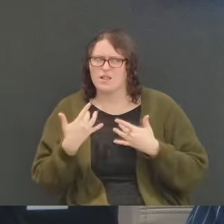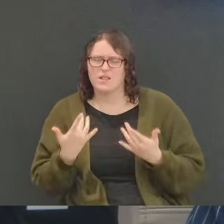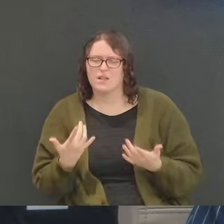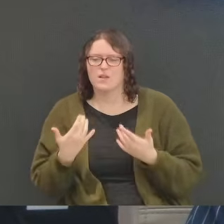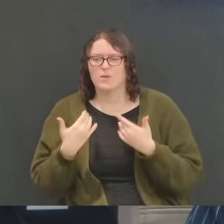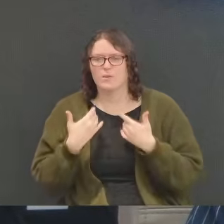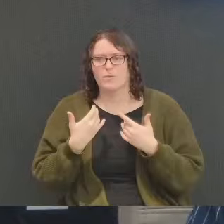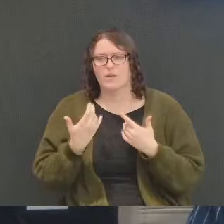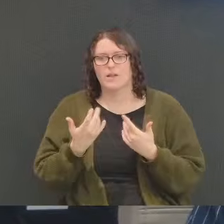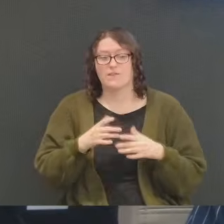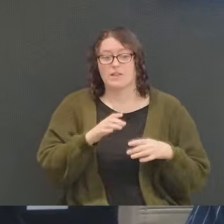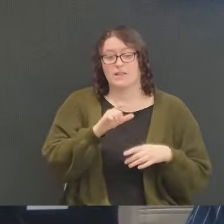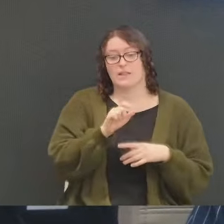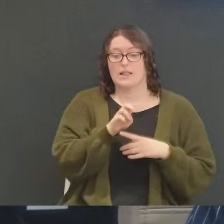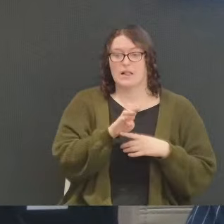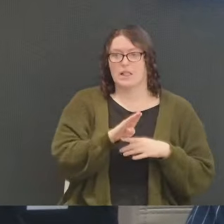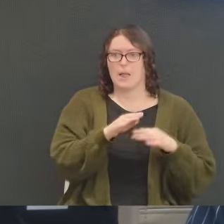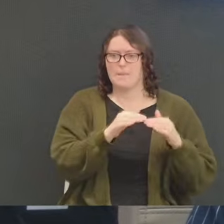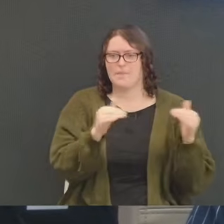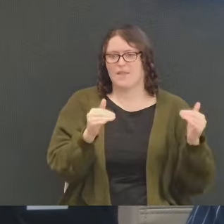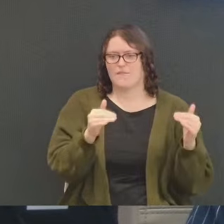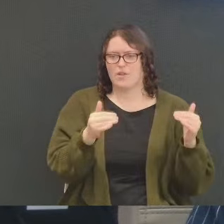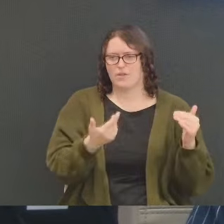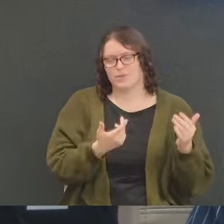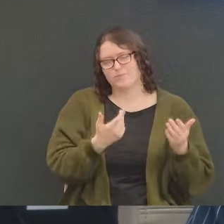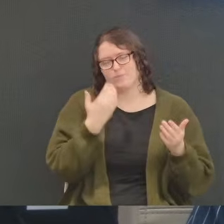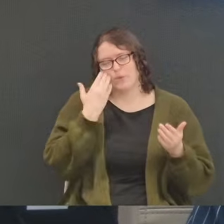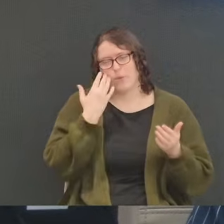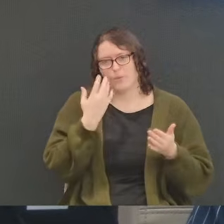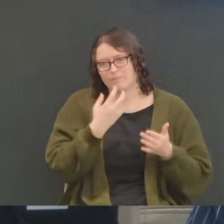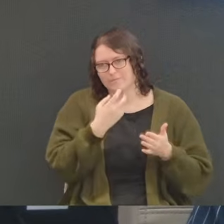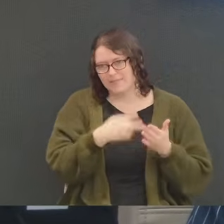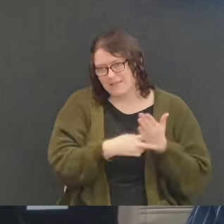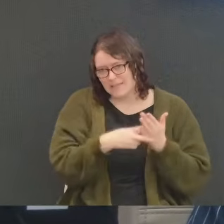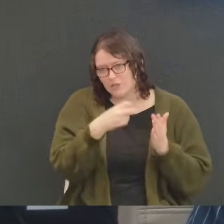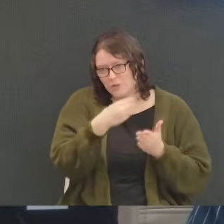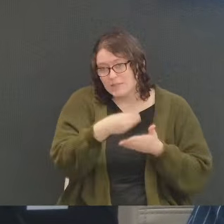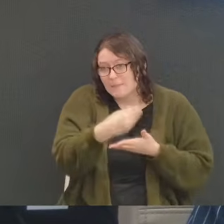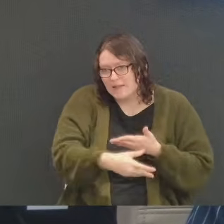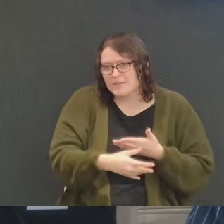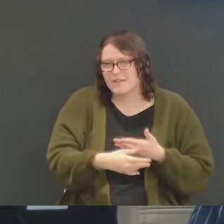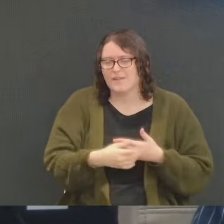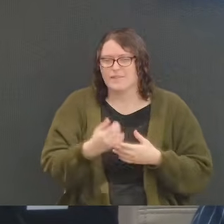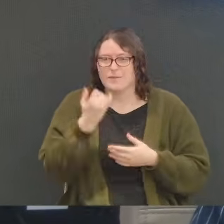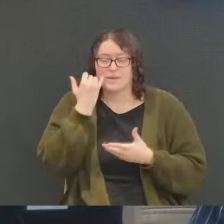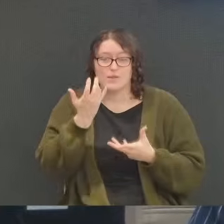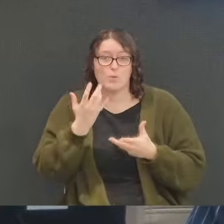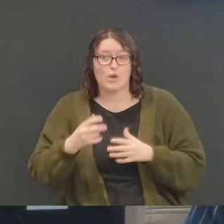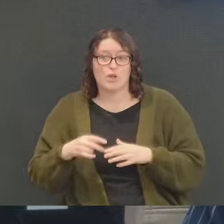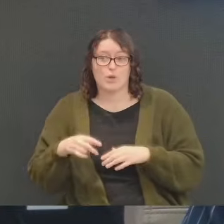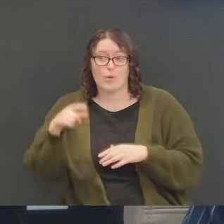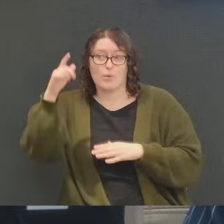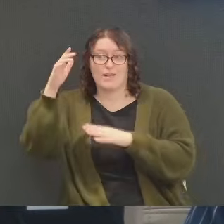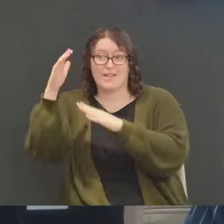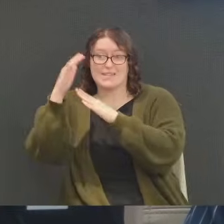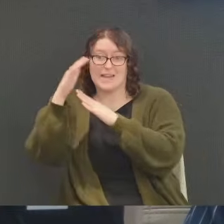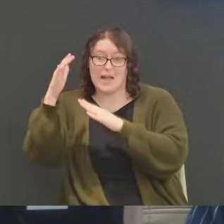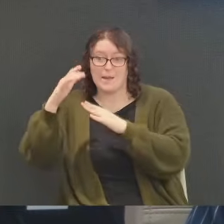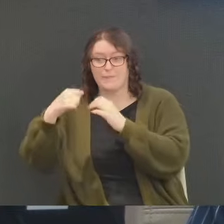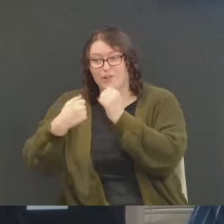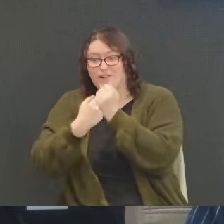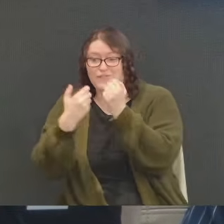to the club level, which is an upcharge. And when you want to go up top for the fans, they have,